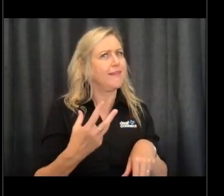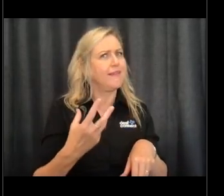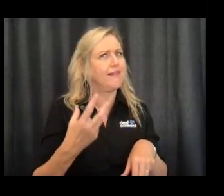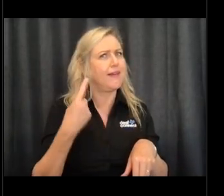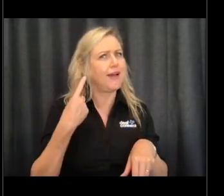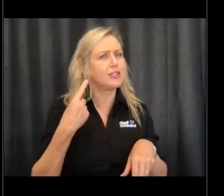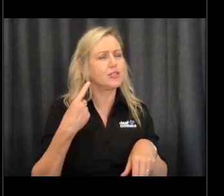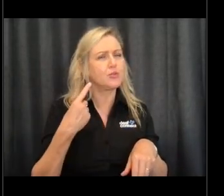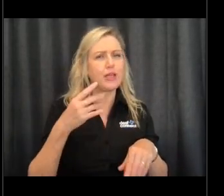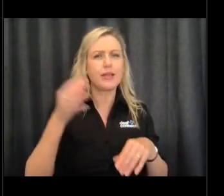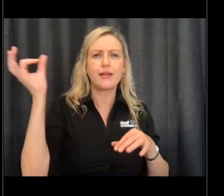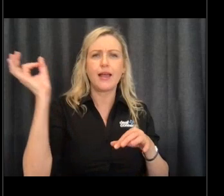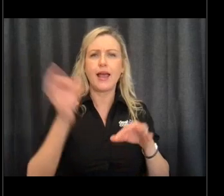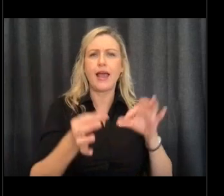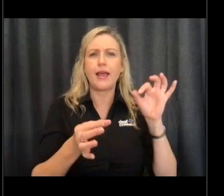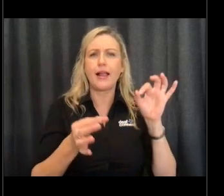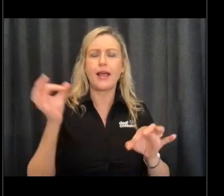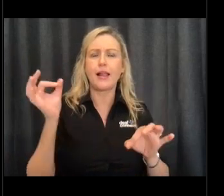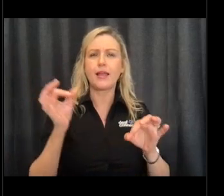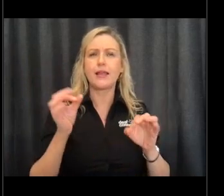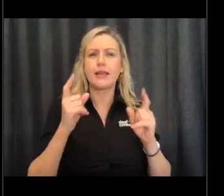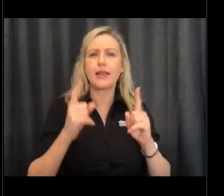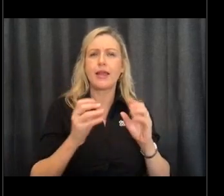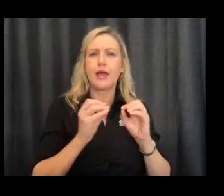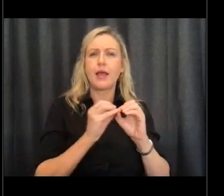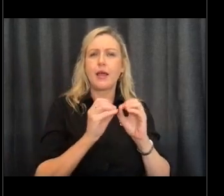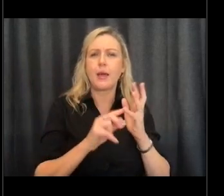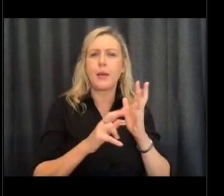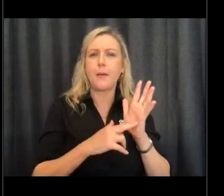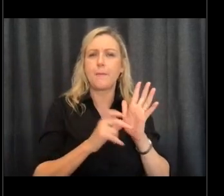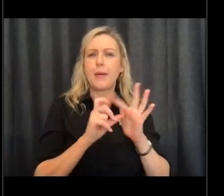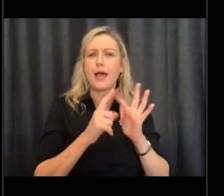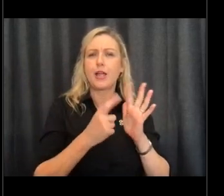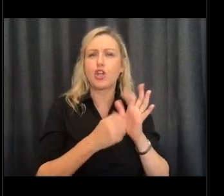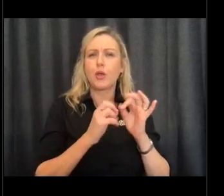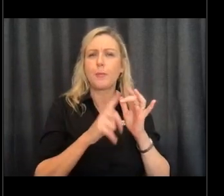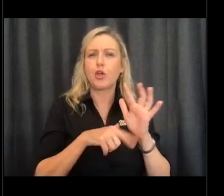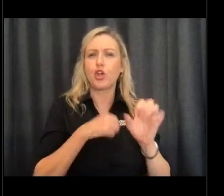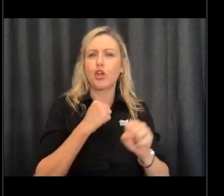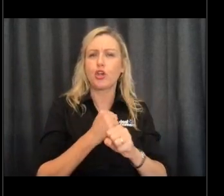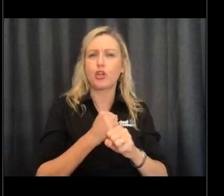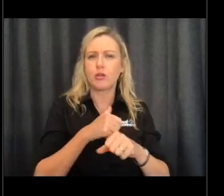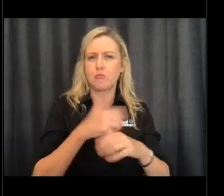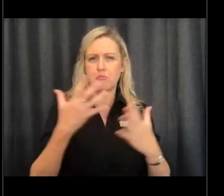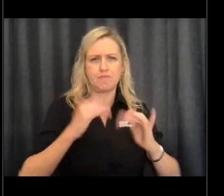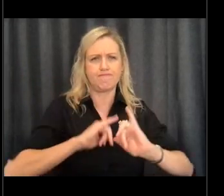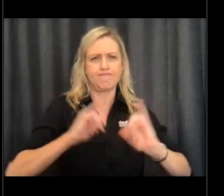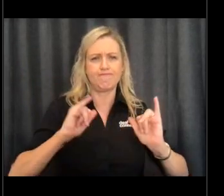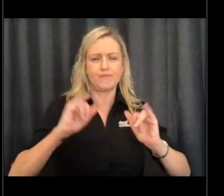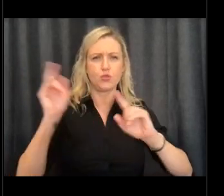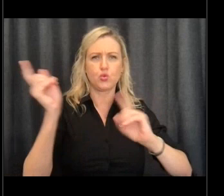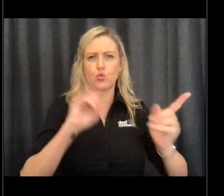I know around Bundaberg and the Burnett have had a lot of big storms as well and, of course,